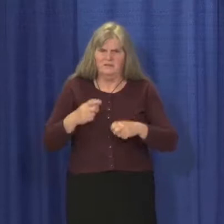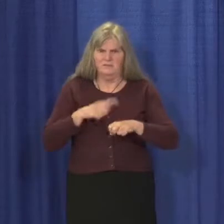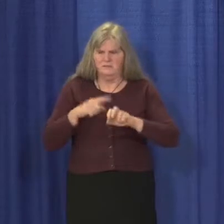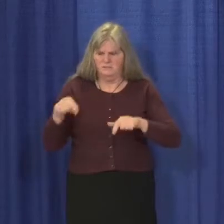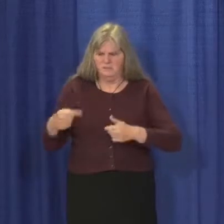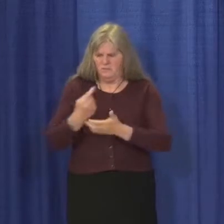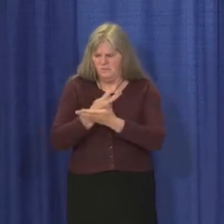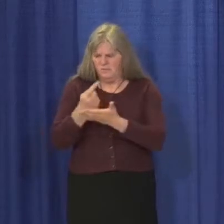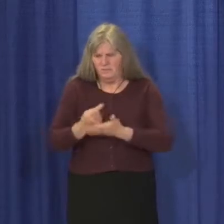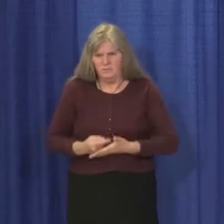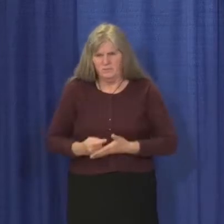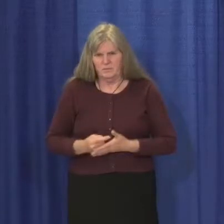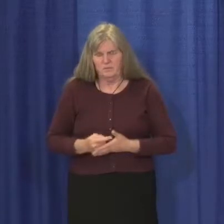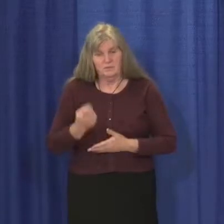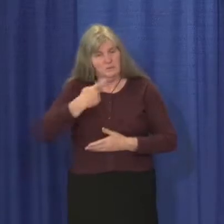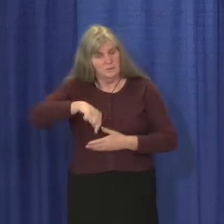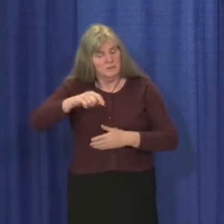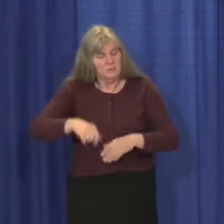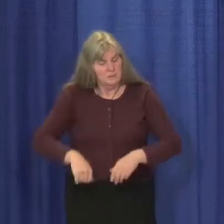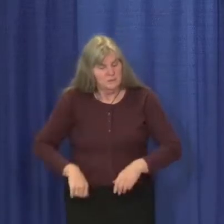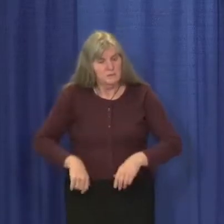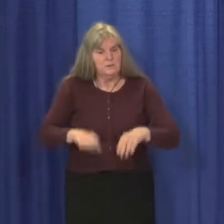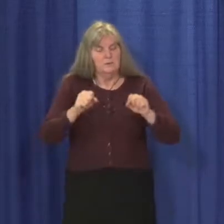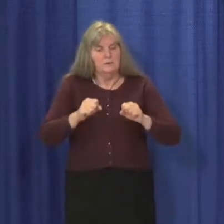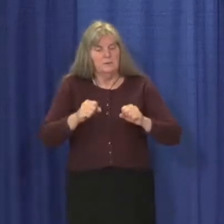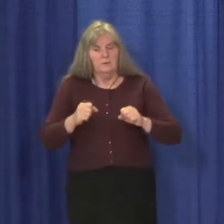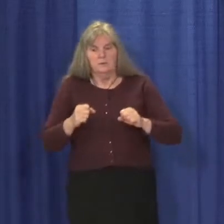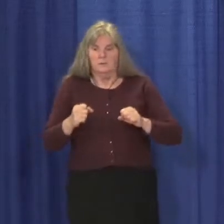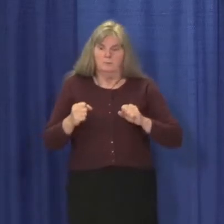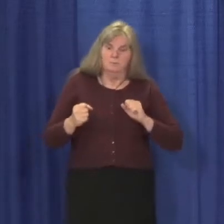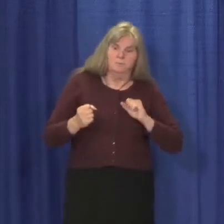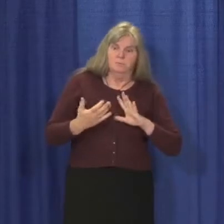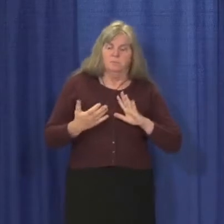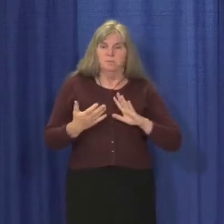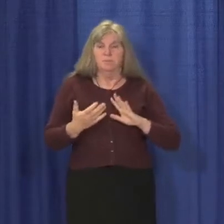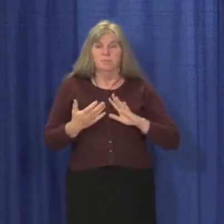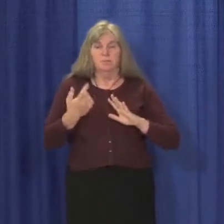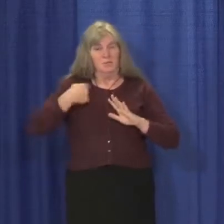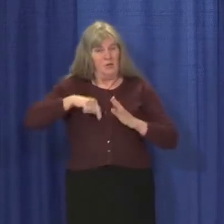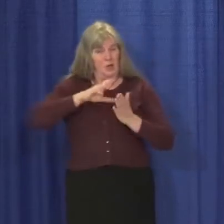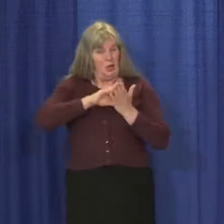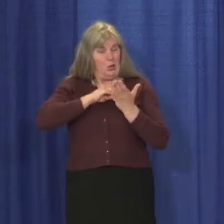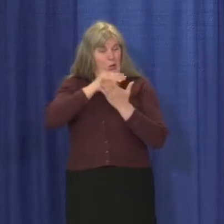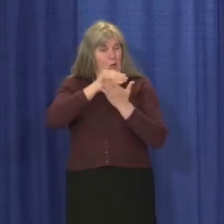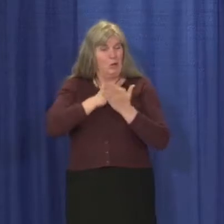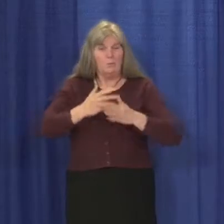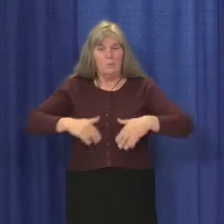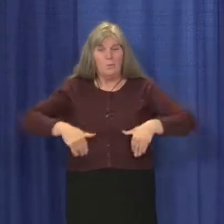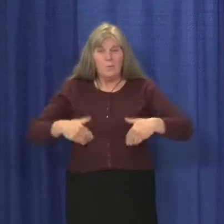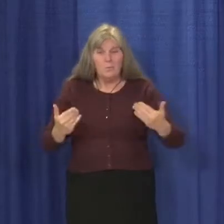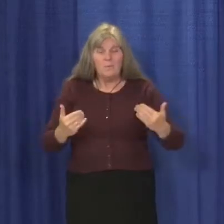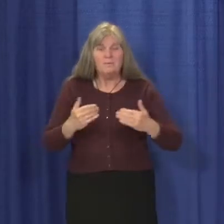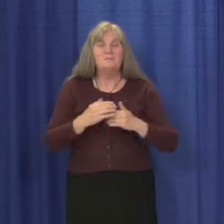we have all risen to the challenge. If there is a lesson from this time of hardship and loss it is